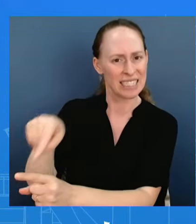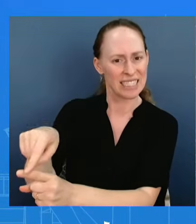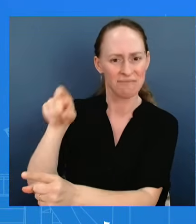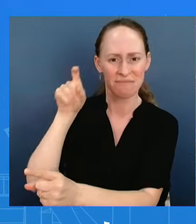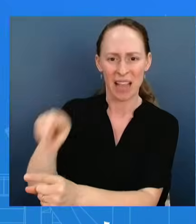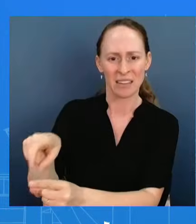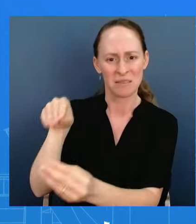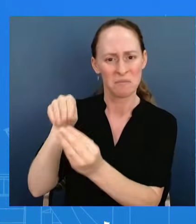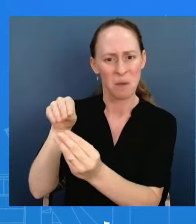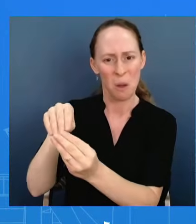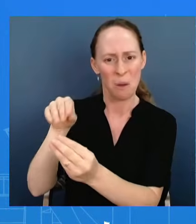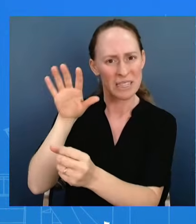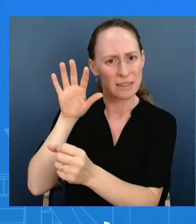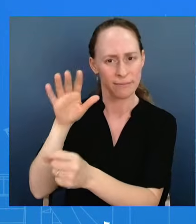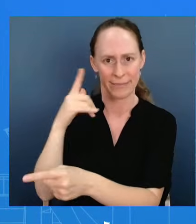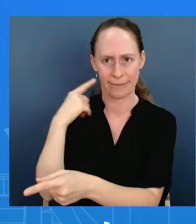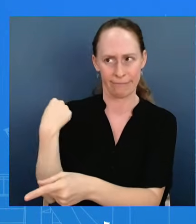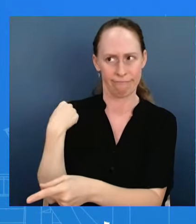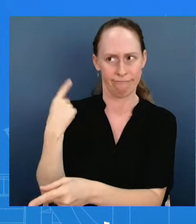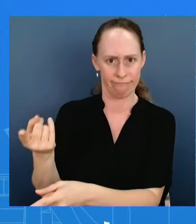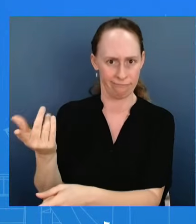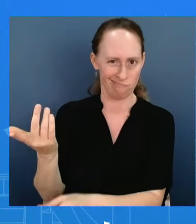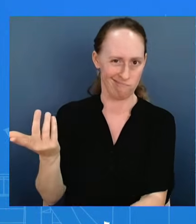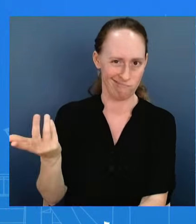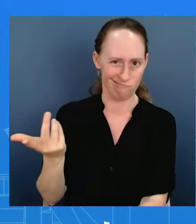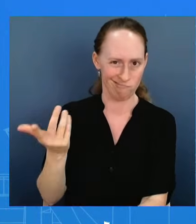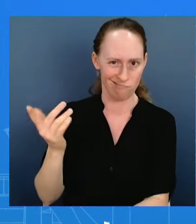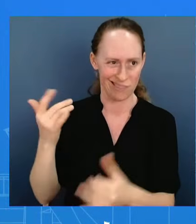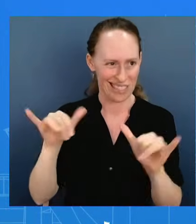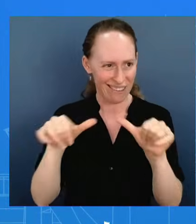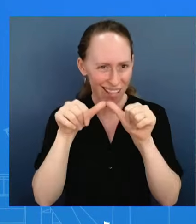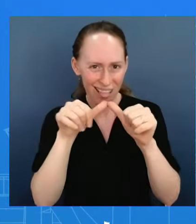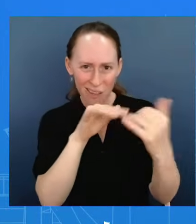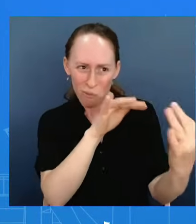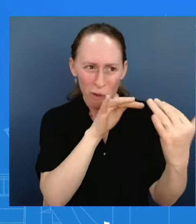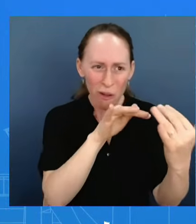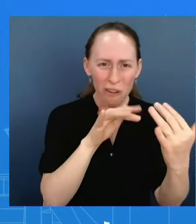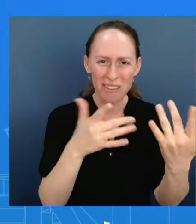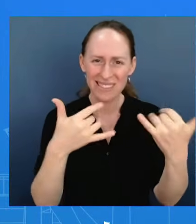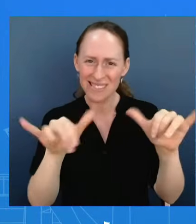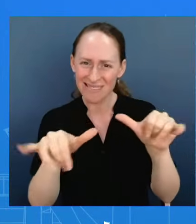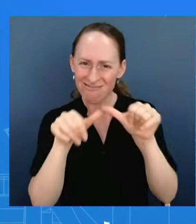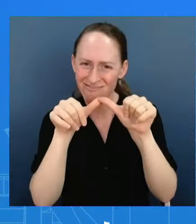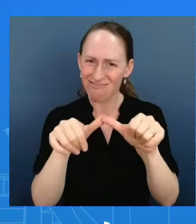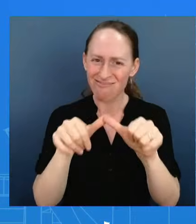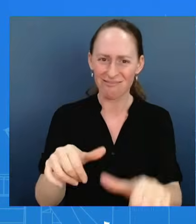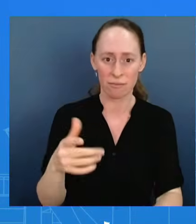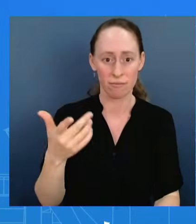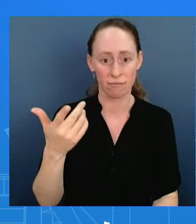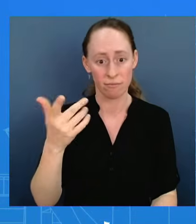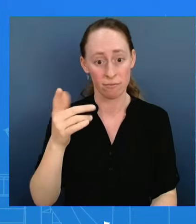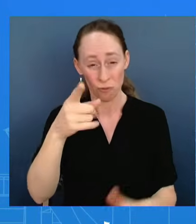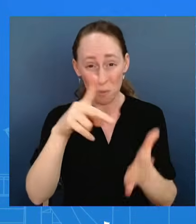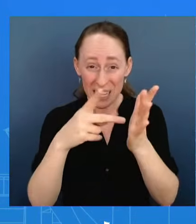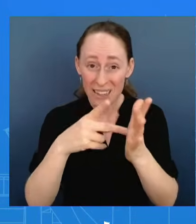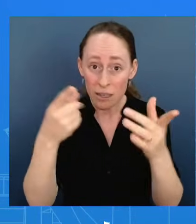Mr. Kirby: The framework for the deal? The Press: Mm-hmm. Mr. Kirby: I mean, my goodness, there’s -- you know, I know it’s -- I know we don’t -- we’re not there yet, and I -- I get that there’s more work to be done,